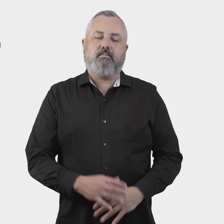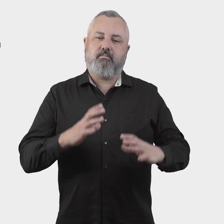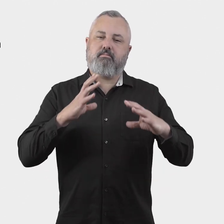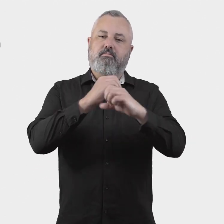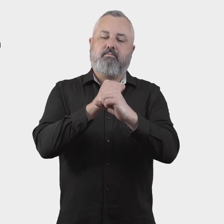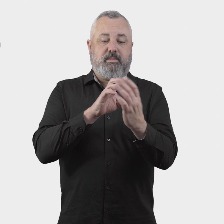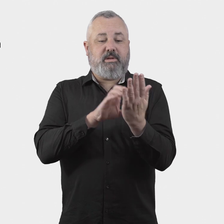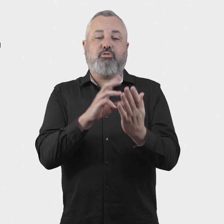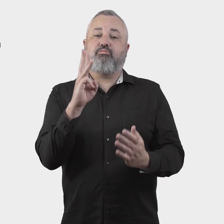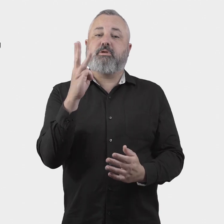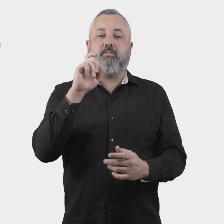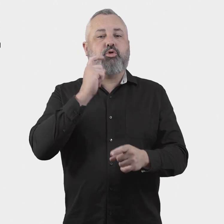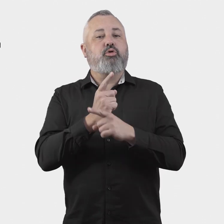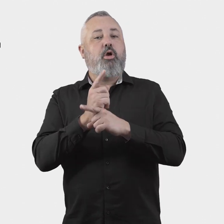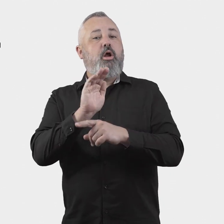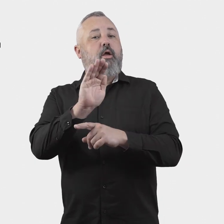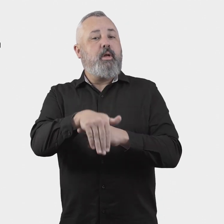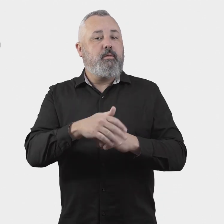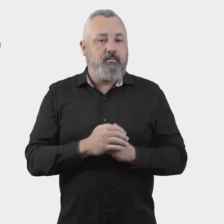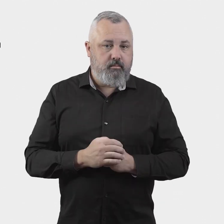3. Guidance and reporting Key points: